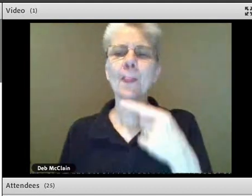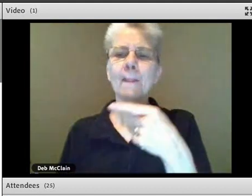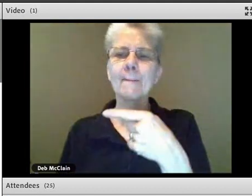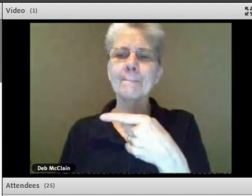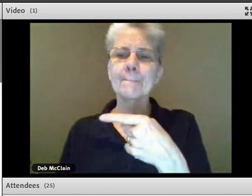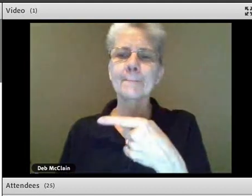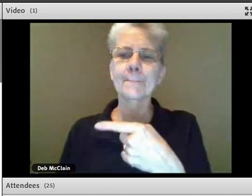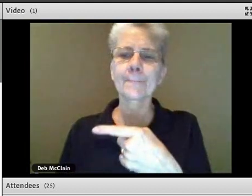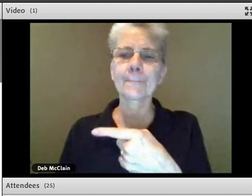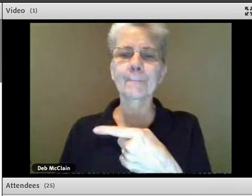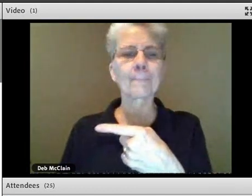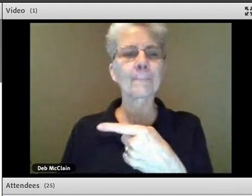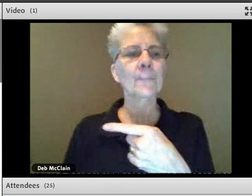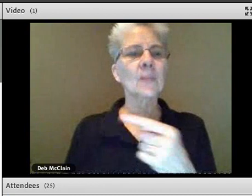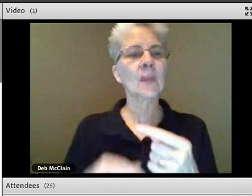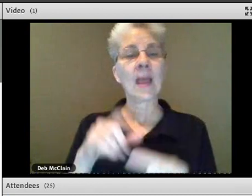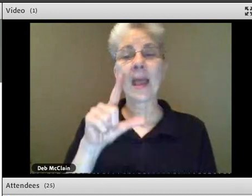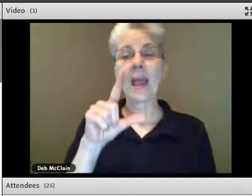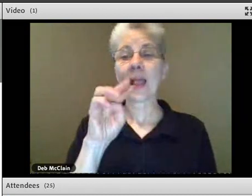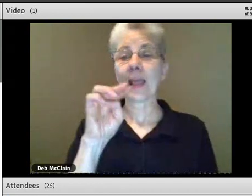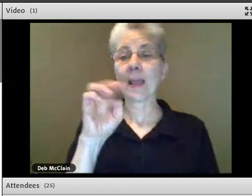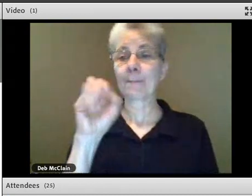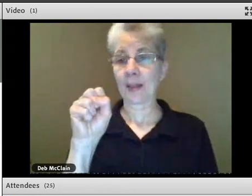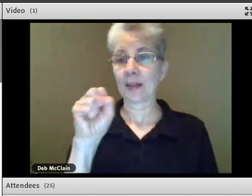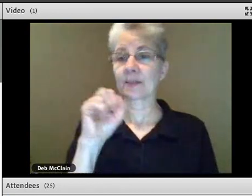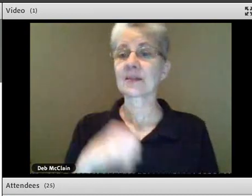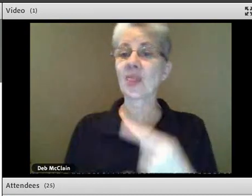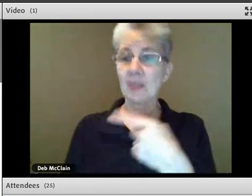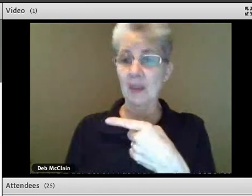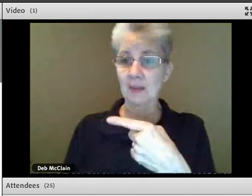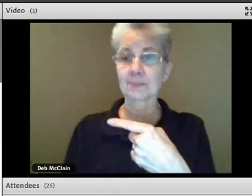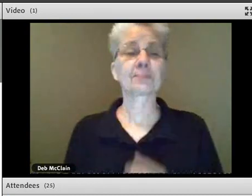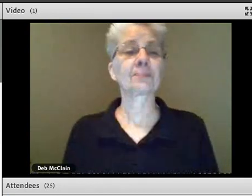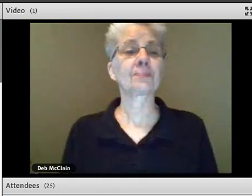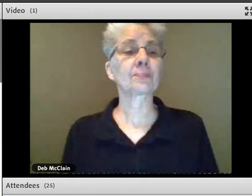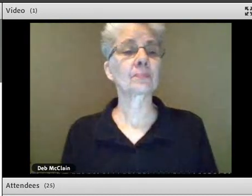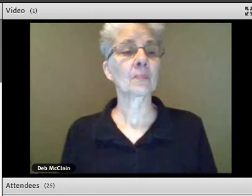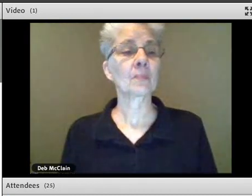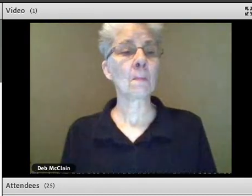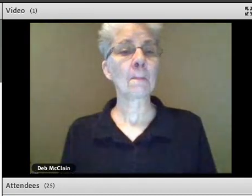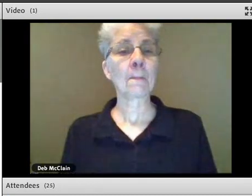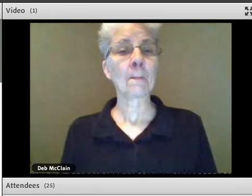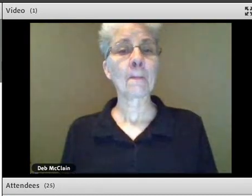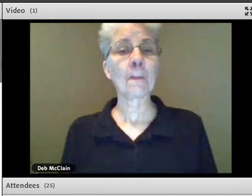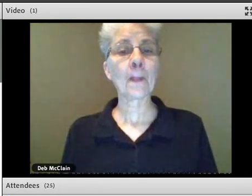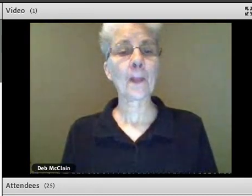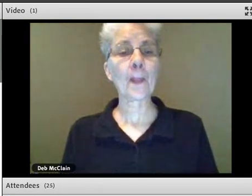So learning management systems -- it encompasses three main things.